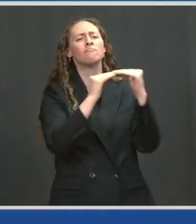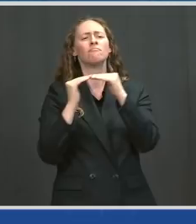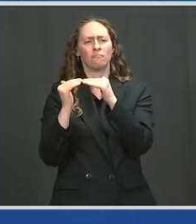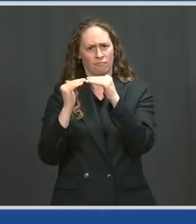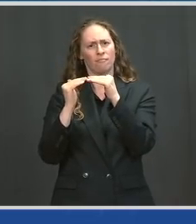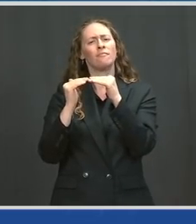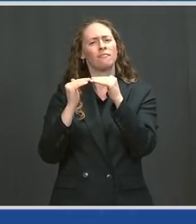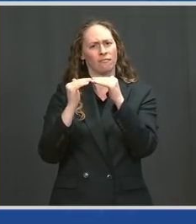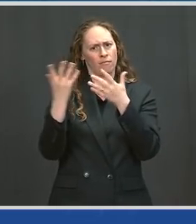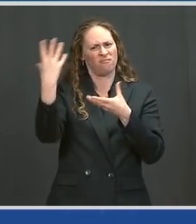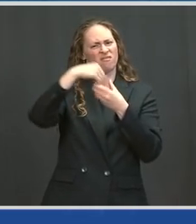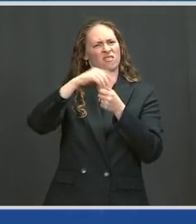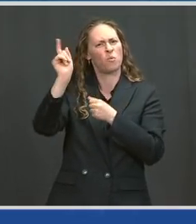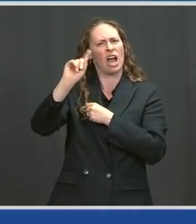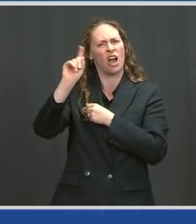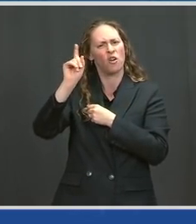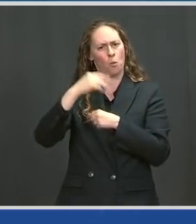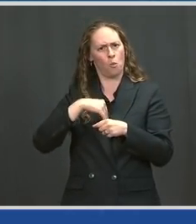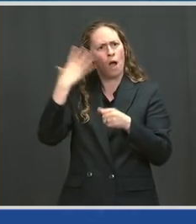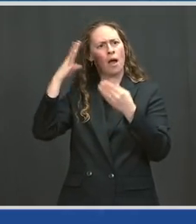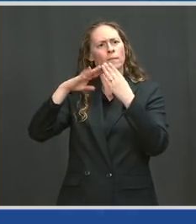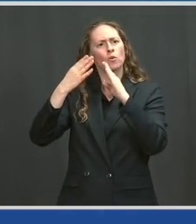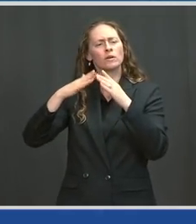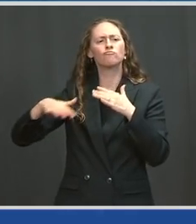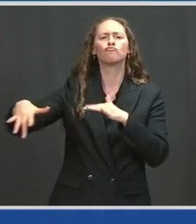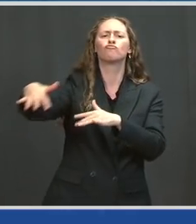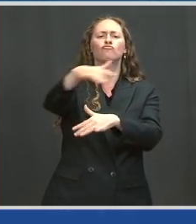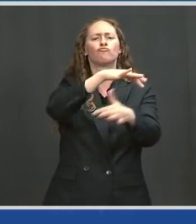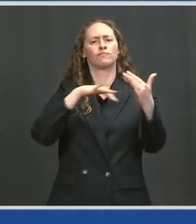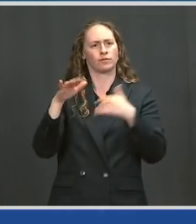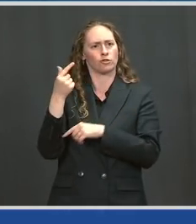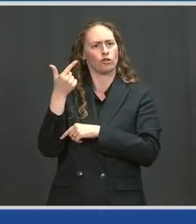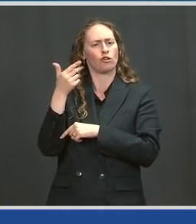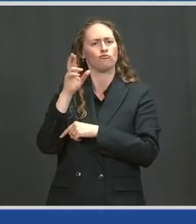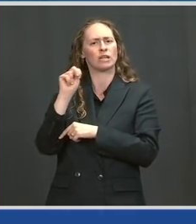While the people of Greenwood rebuilt again in the years after the massacre, it didn't last.